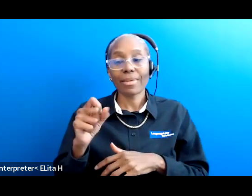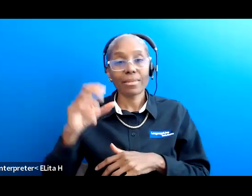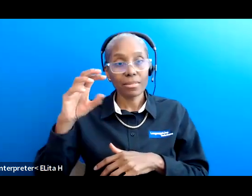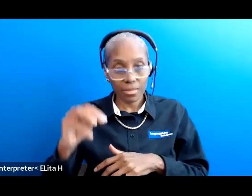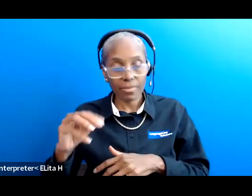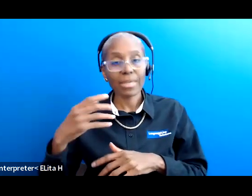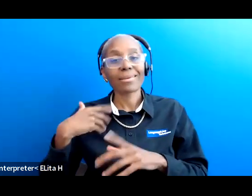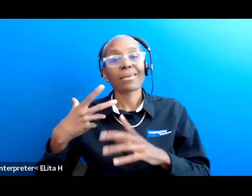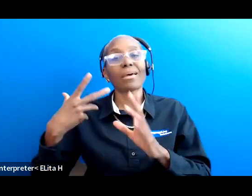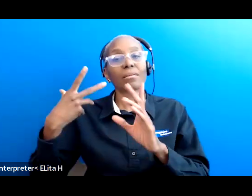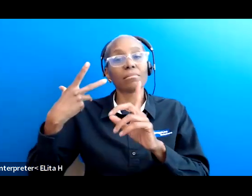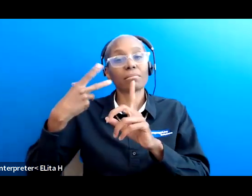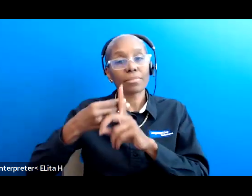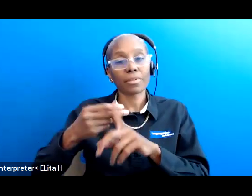be given for that, Botox injections.